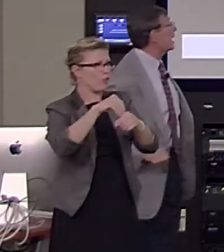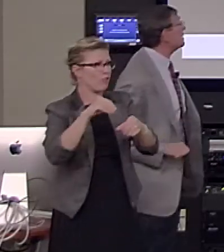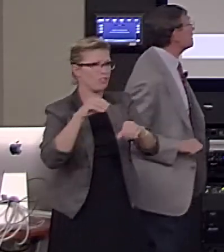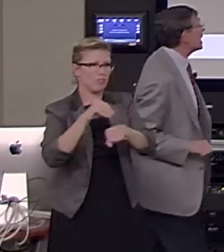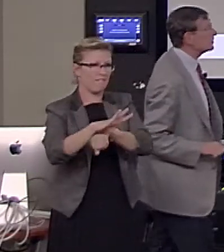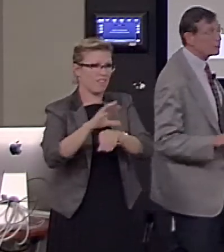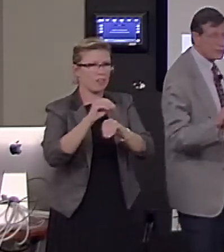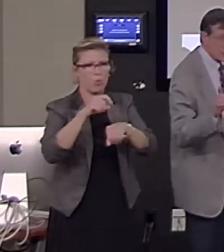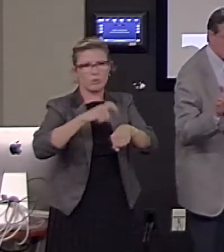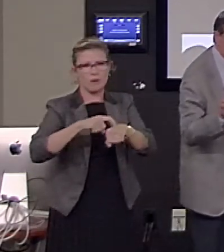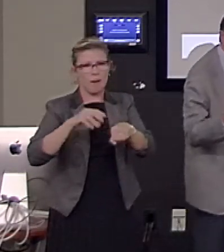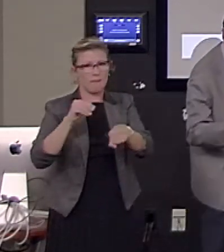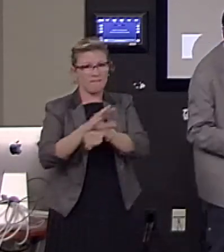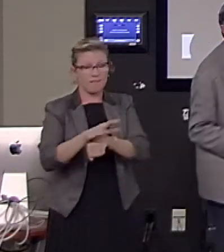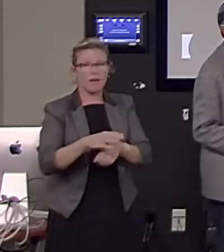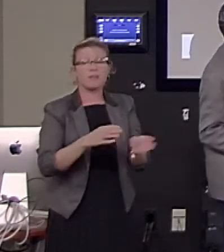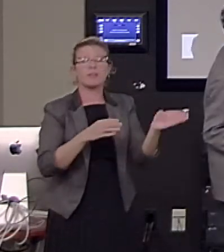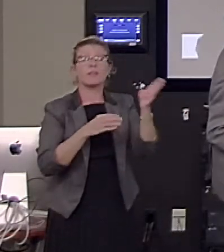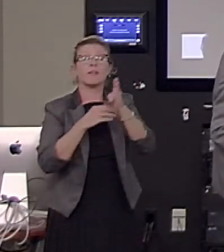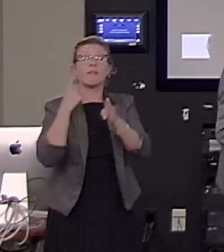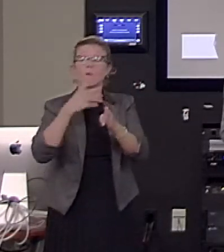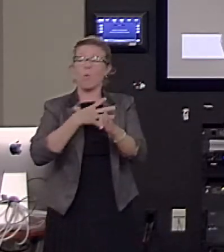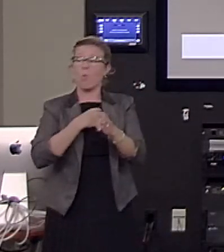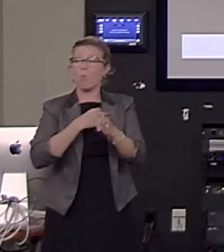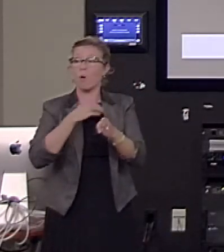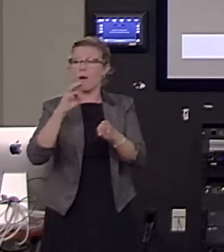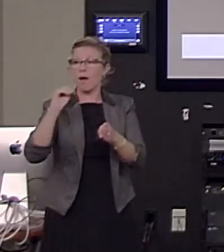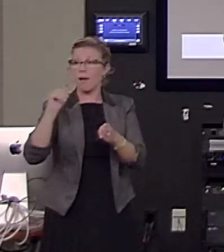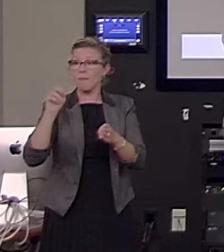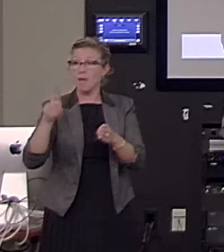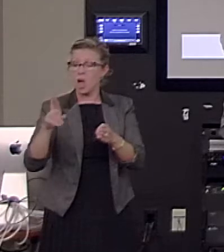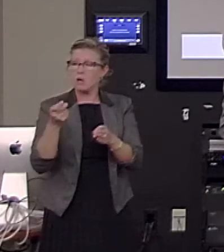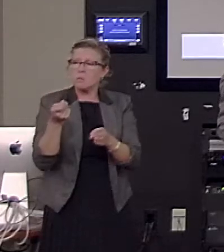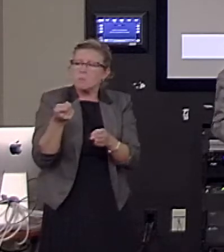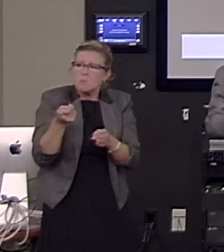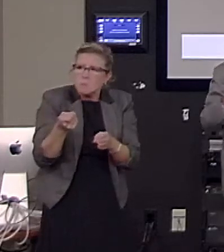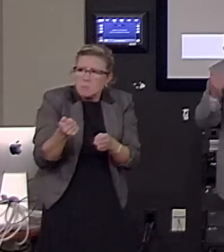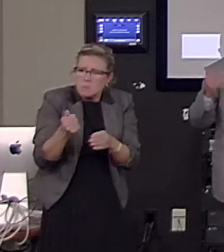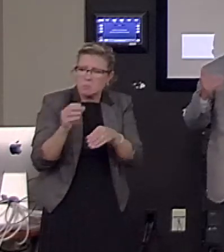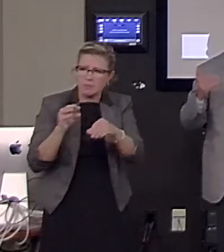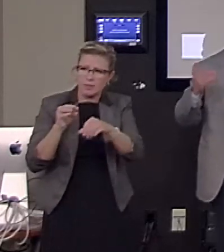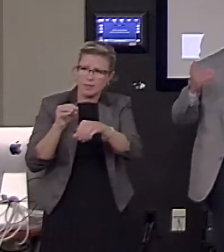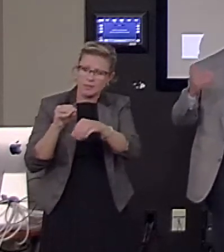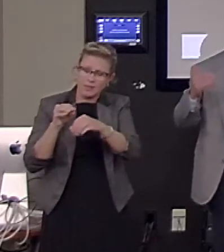For white matter, there was a hint of an intervention effect with the foster care children.